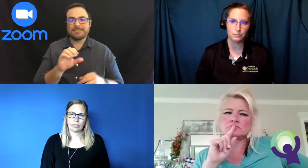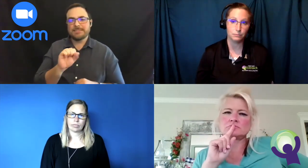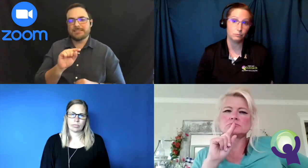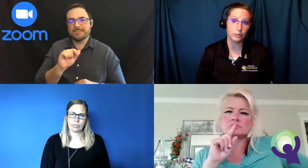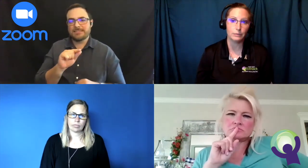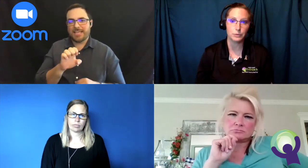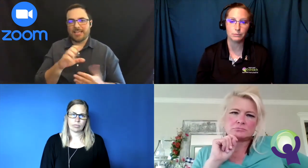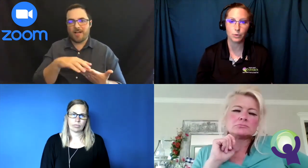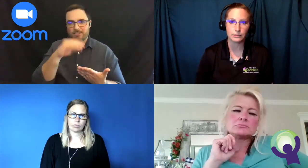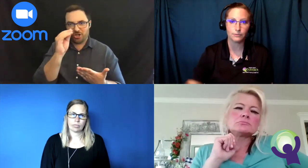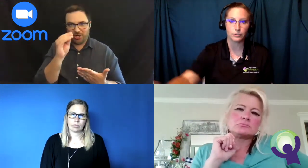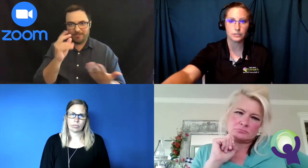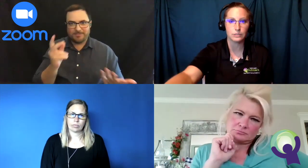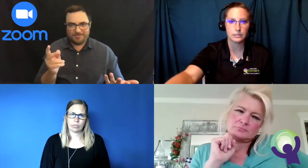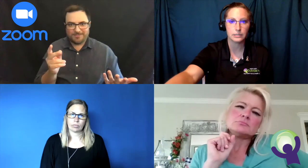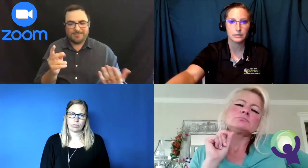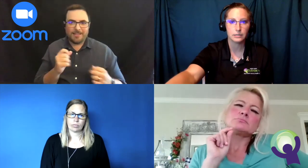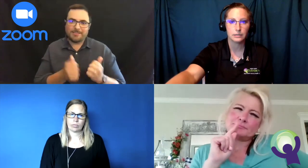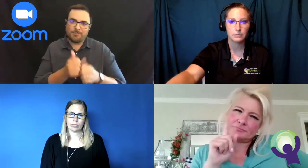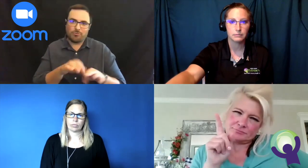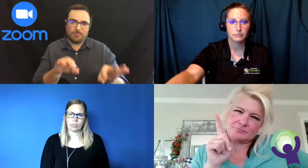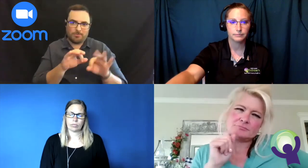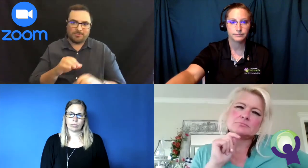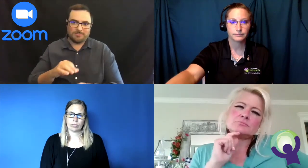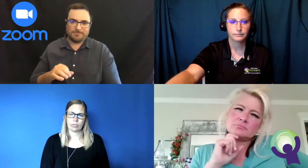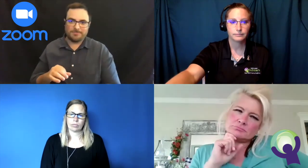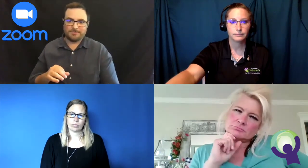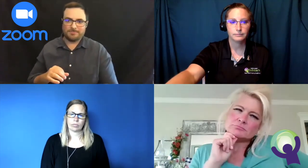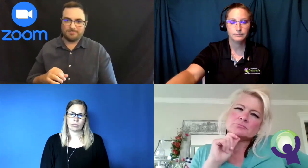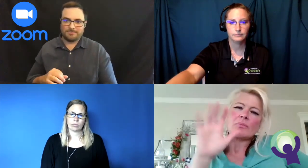really the most important for the student.